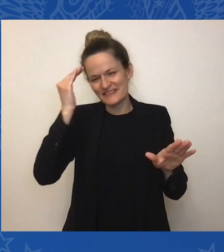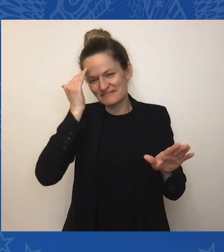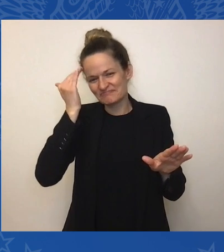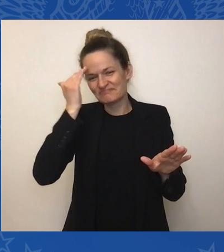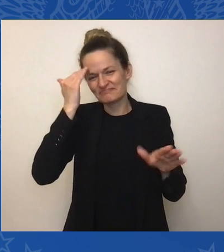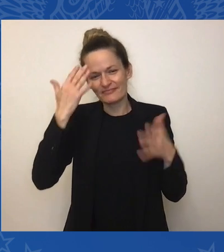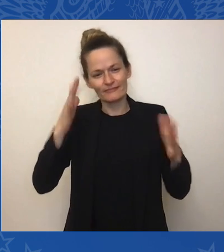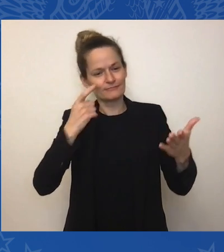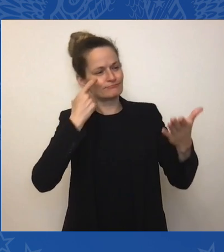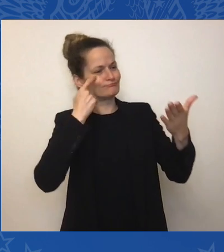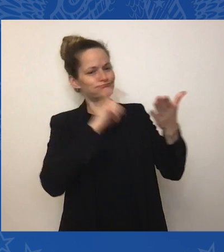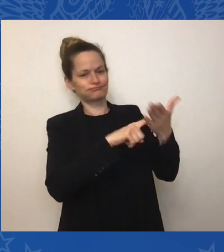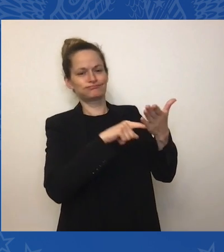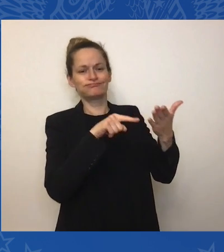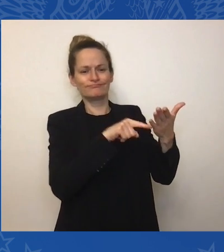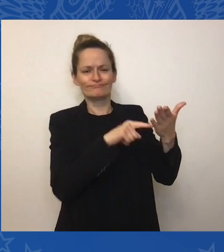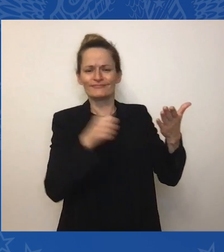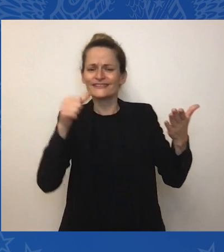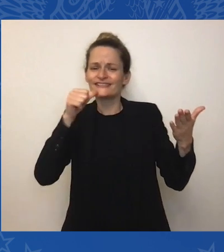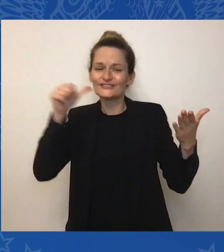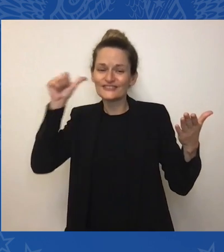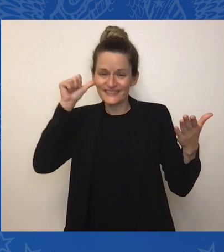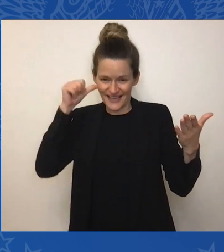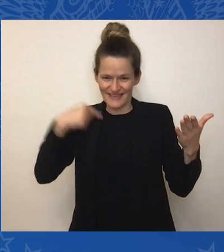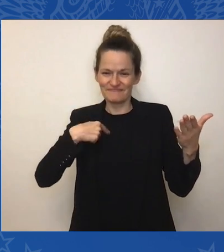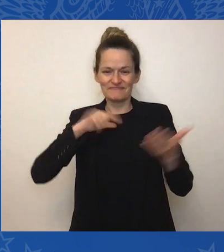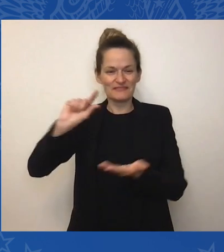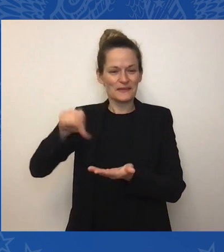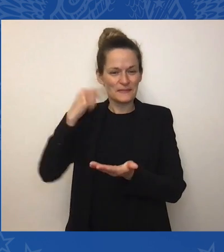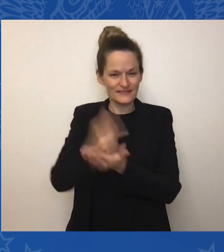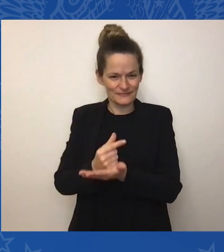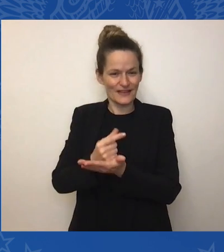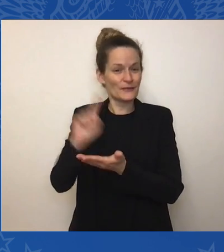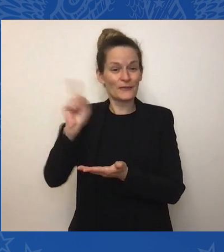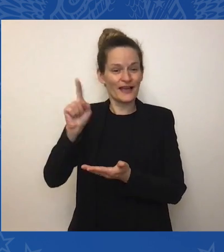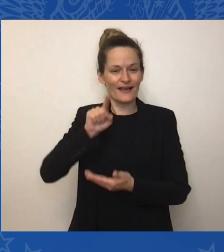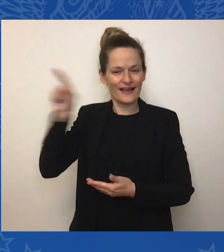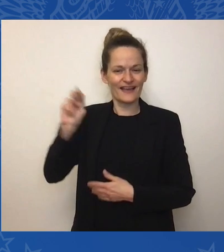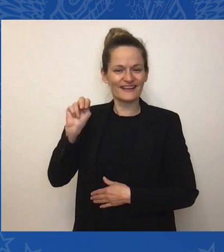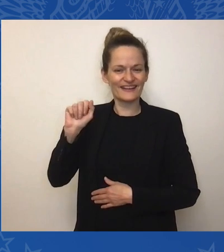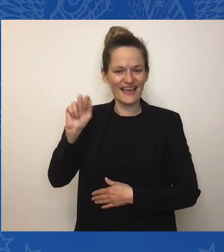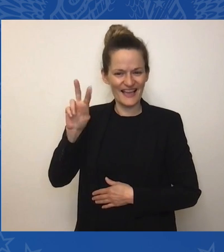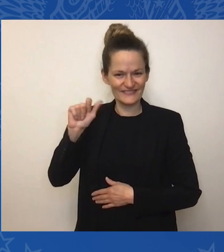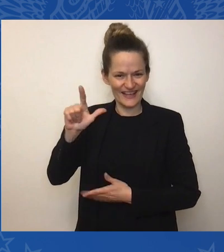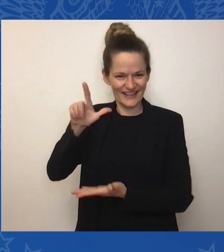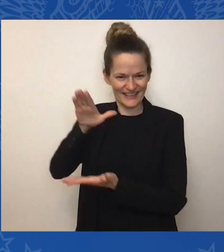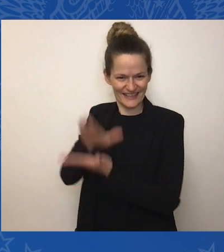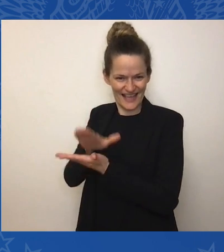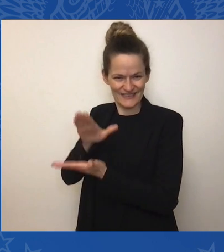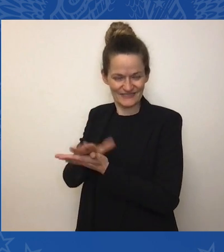and it reminds me today: I want a special cons- -- special congratulations to the veterans who are graduating today,